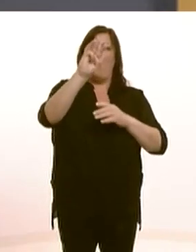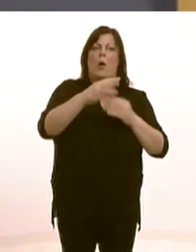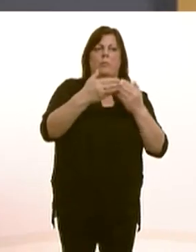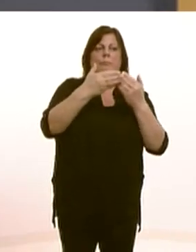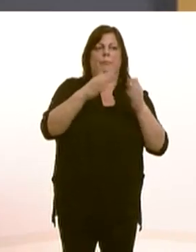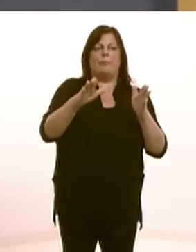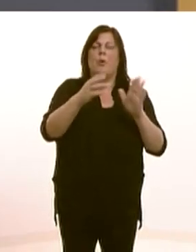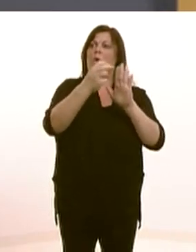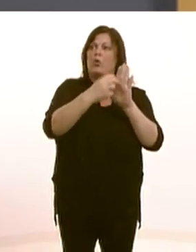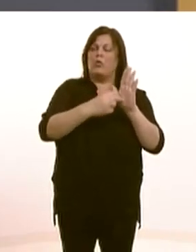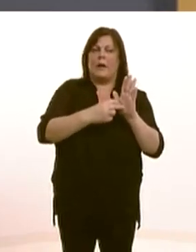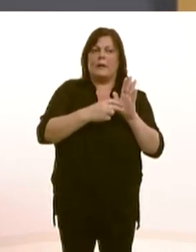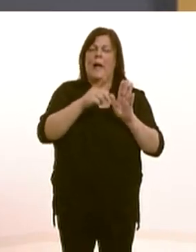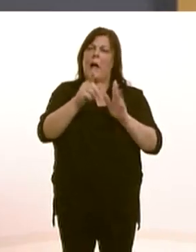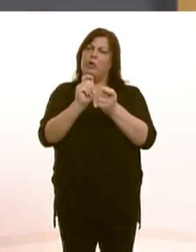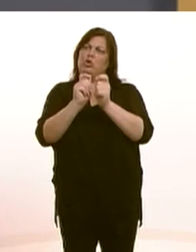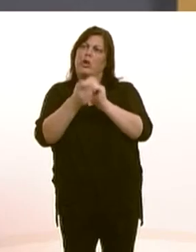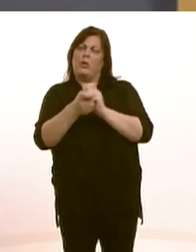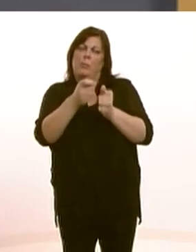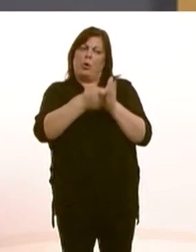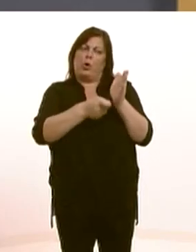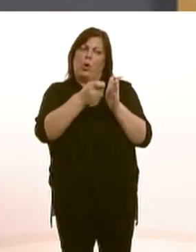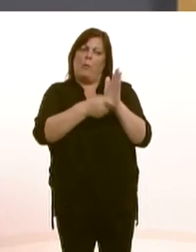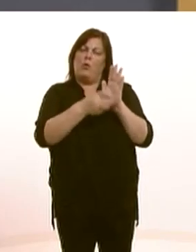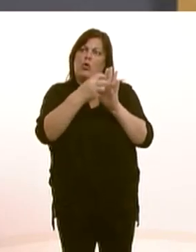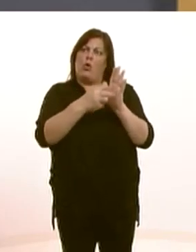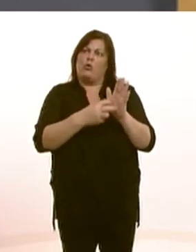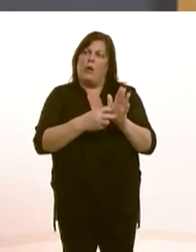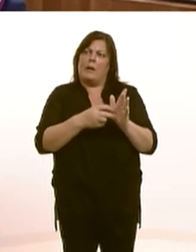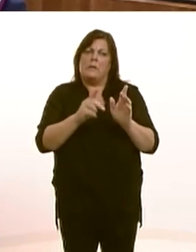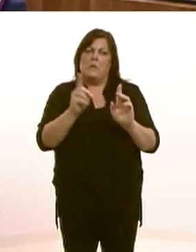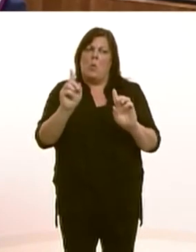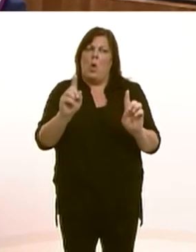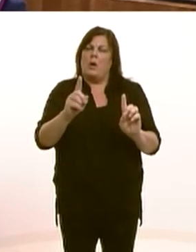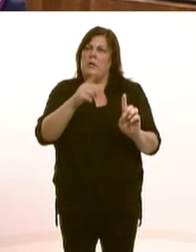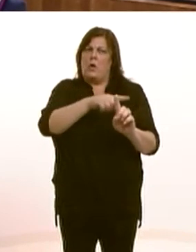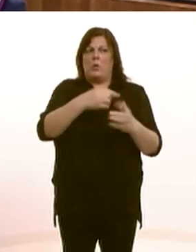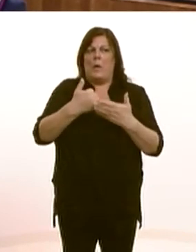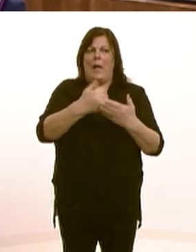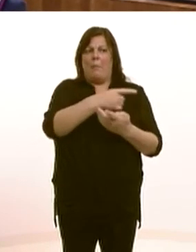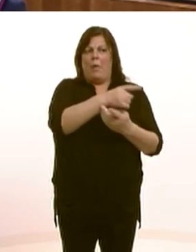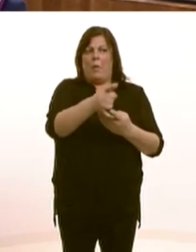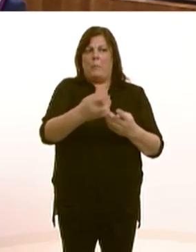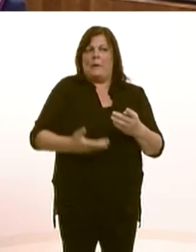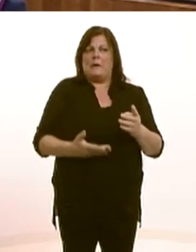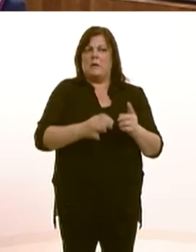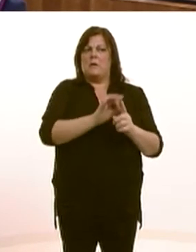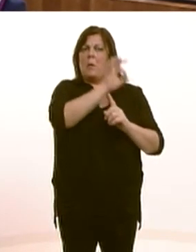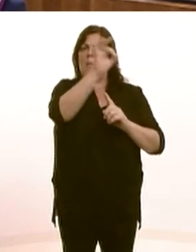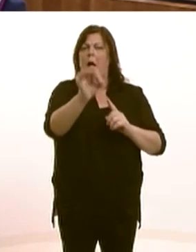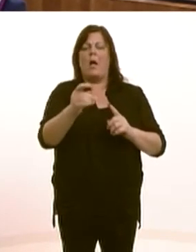procurement rules to make it easier for small businesses to compete for such contracts? Carwyn Jones: I think Iíve answered part of that question, but she needs to be careful